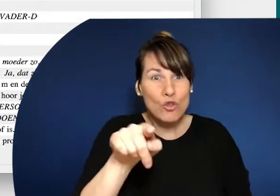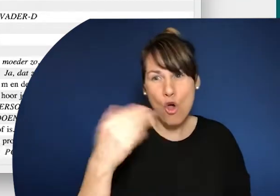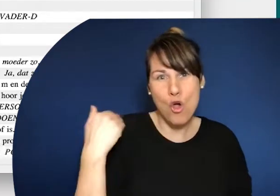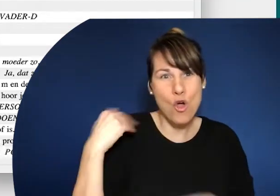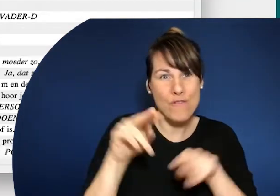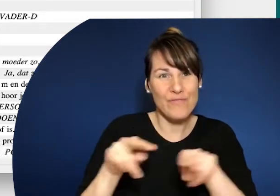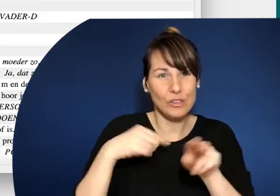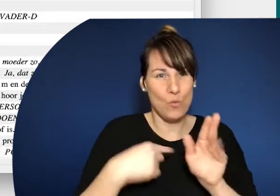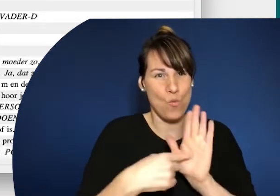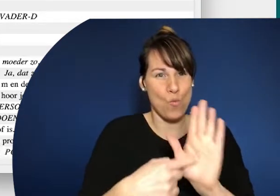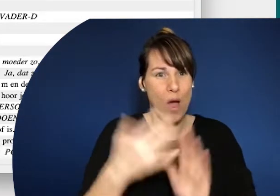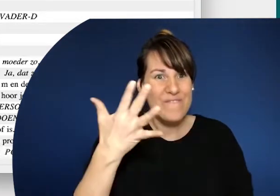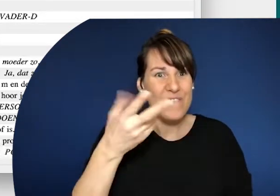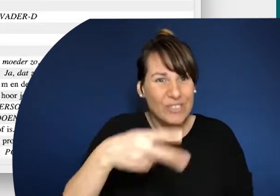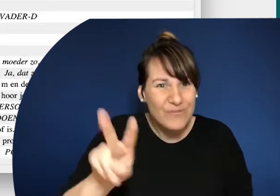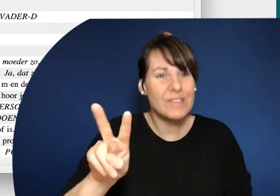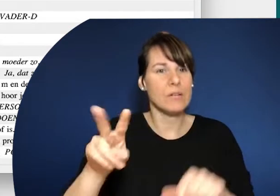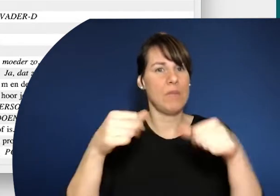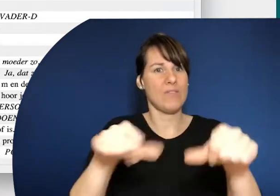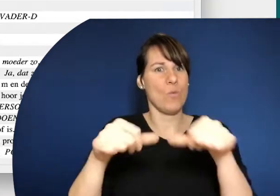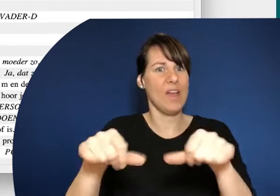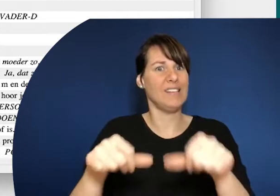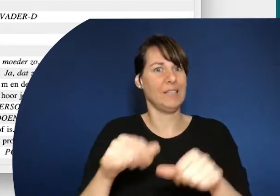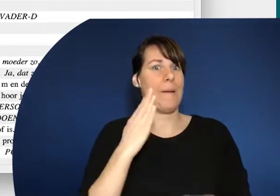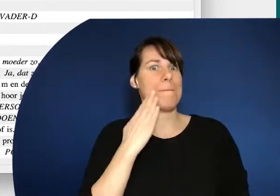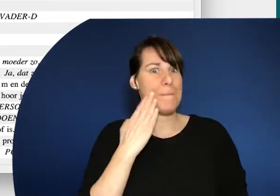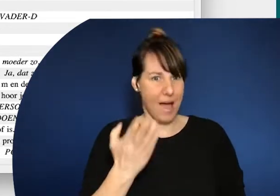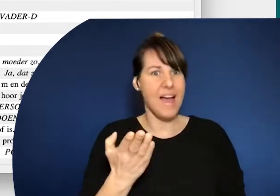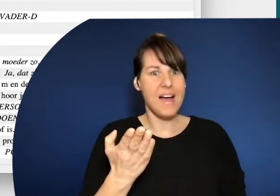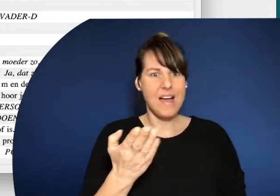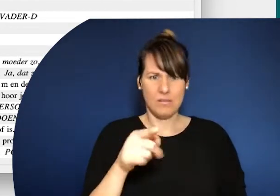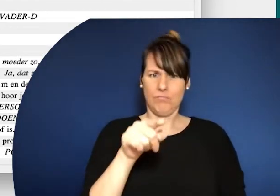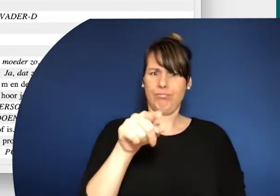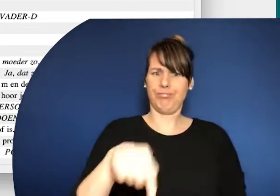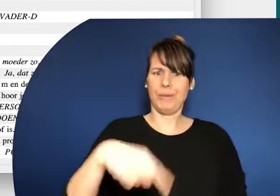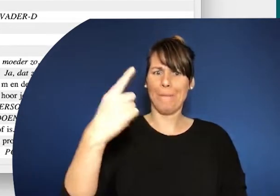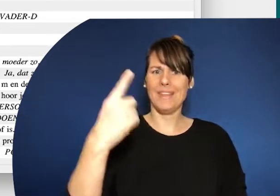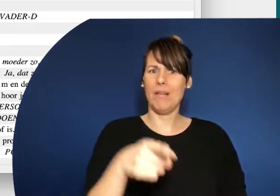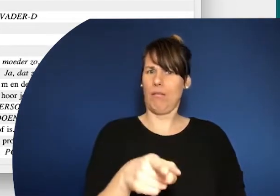And in the previous video, you will remember that there should be 25 instances